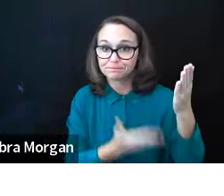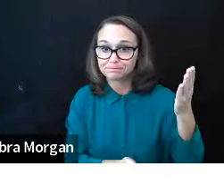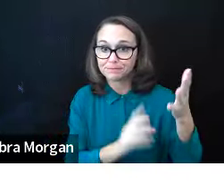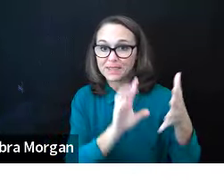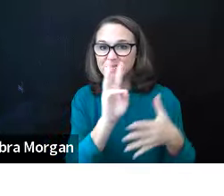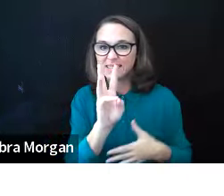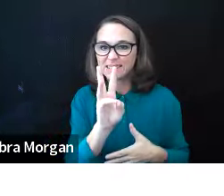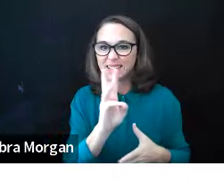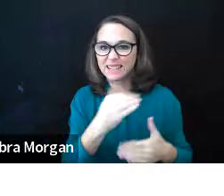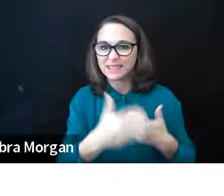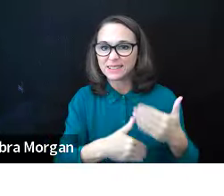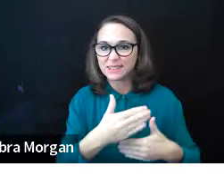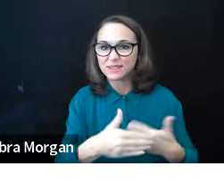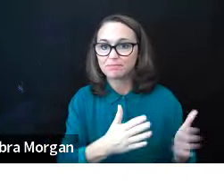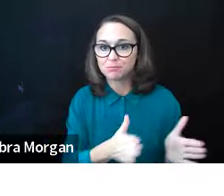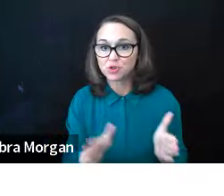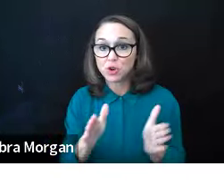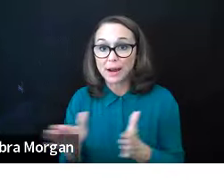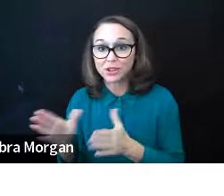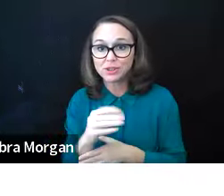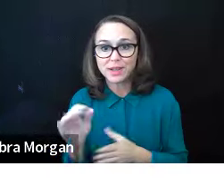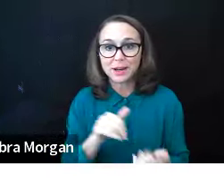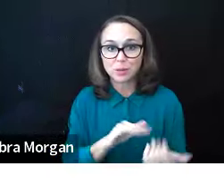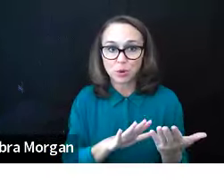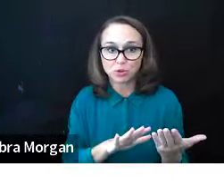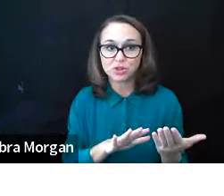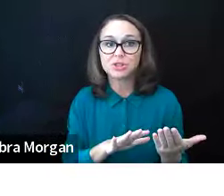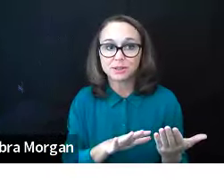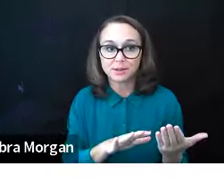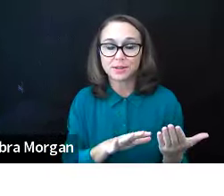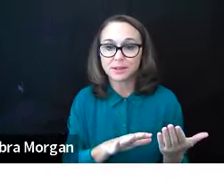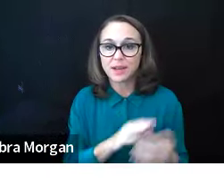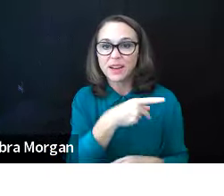and approaches for promoting paces and preventing ACEs that Phyllis outlined for us. If you could